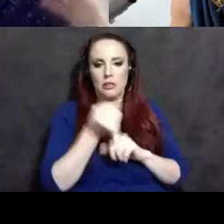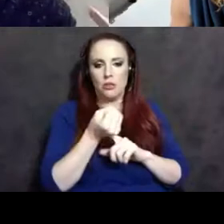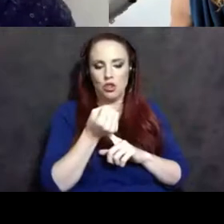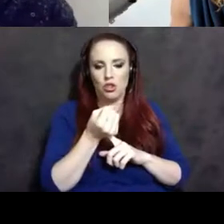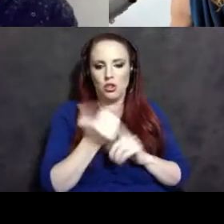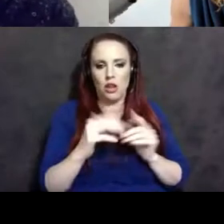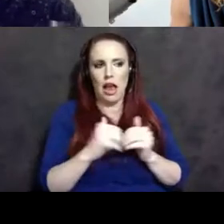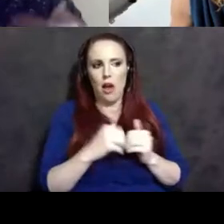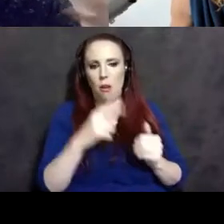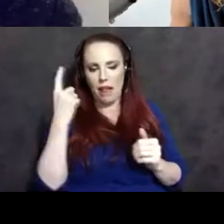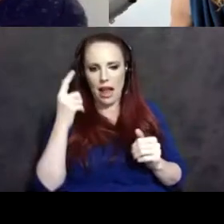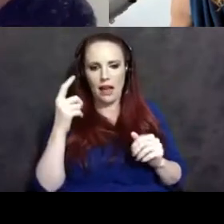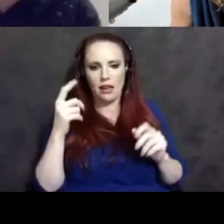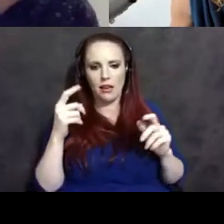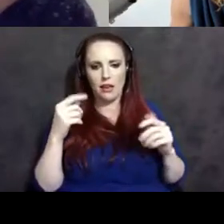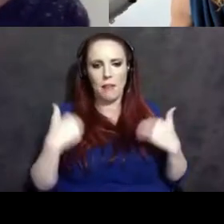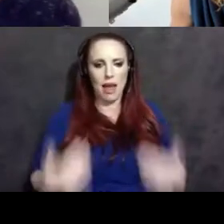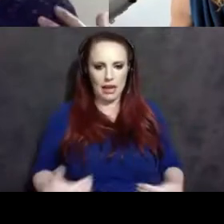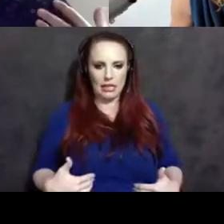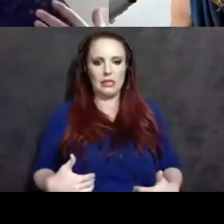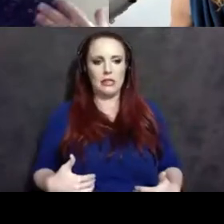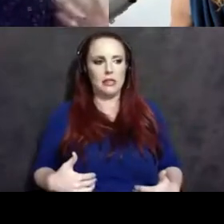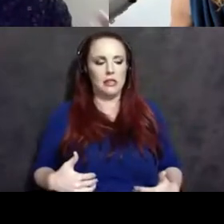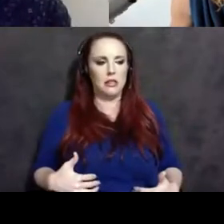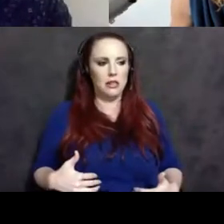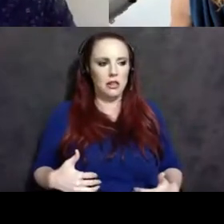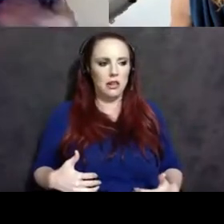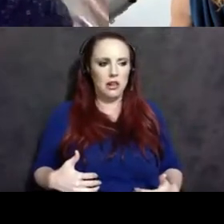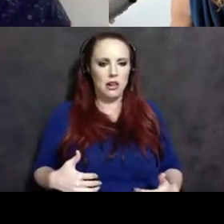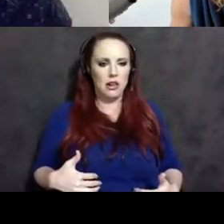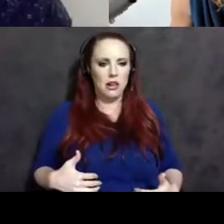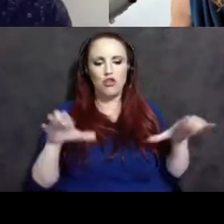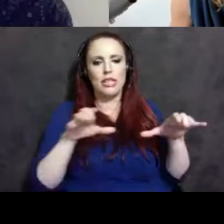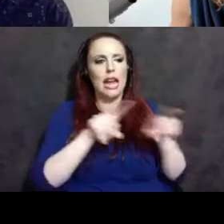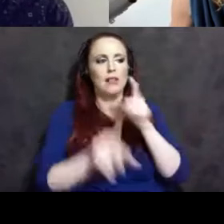bodies have been, like, treated as like a threat.